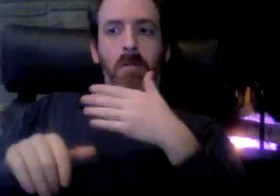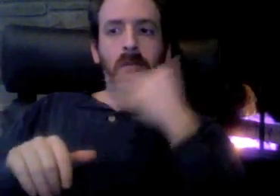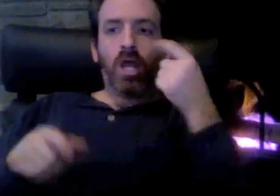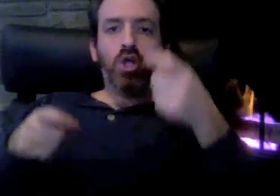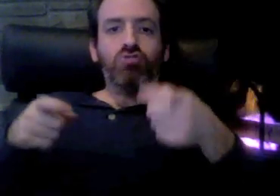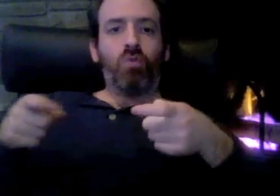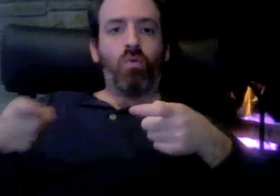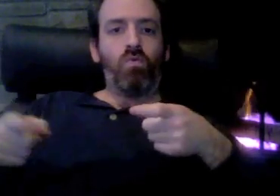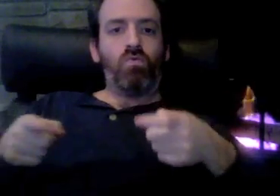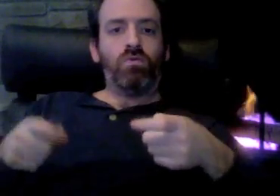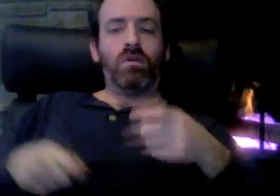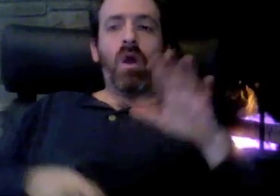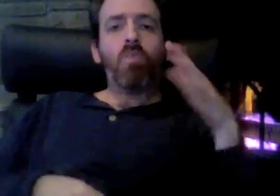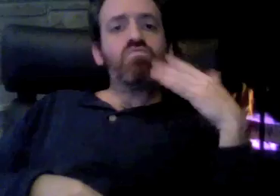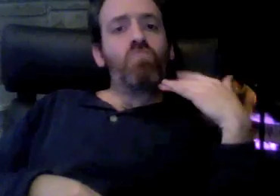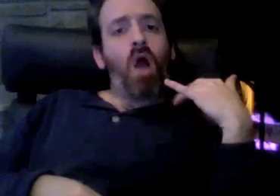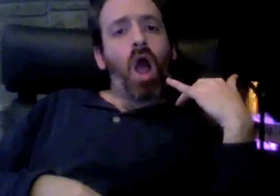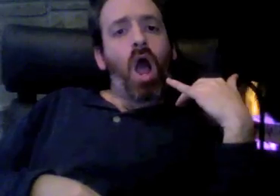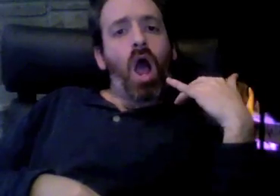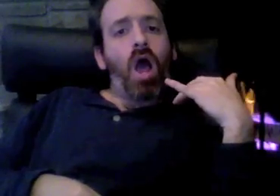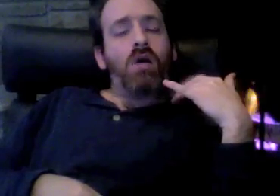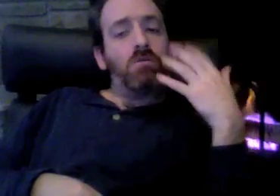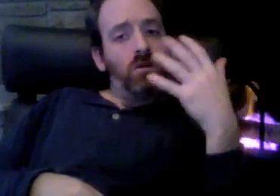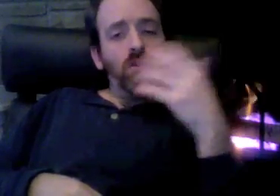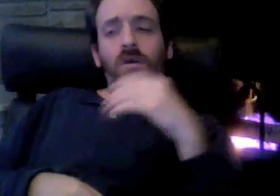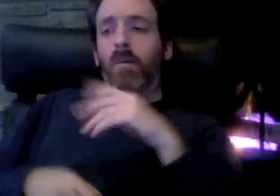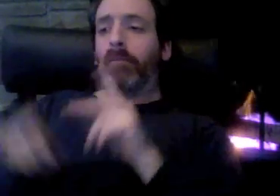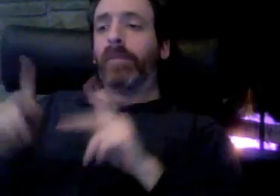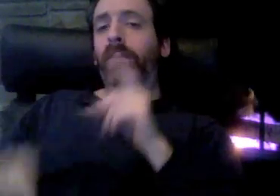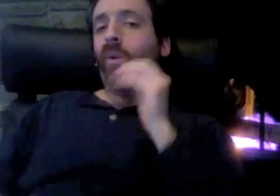It's their intention to find a better way to regulate the funding for VRS.